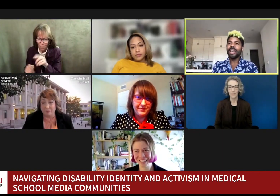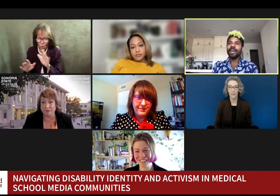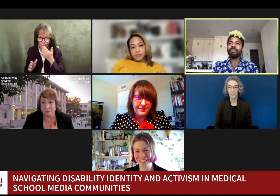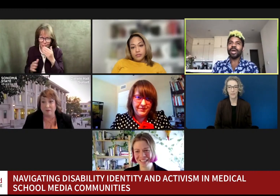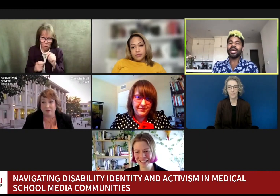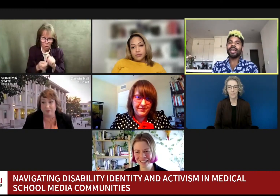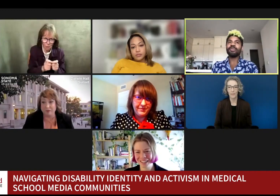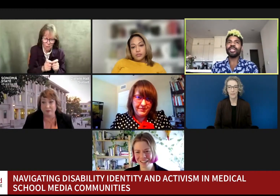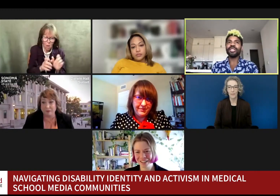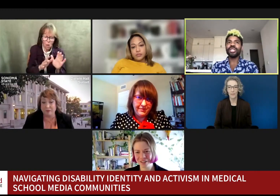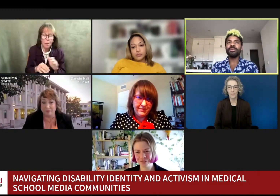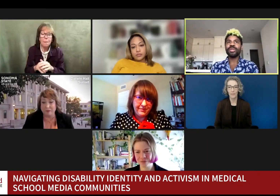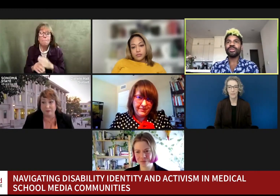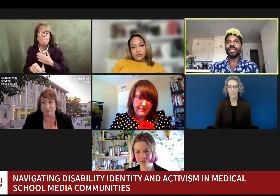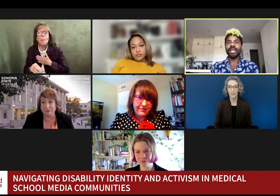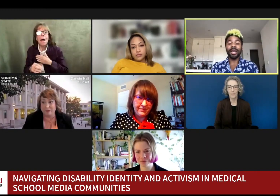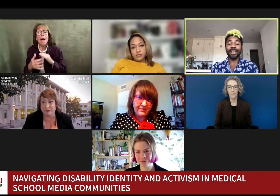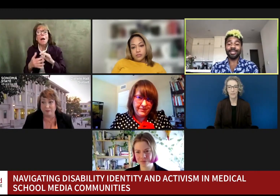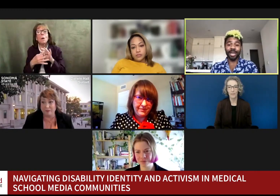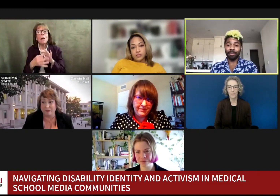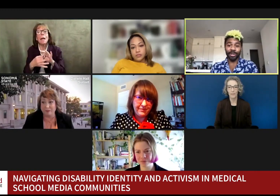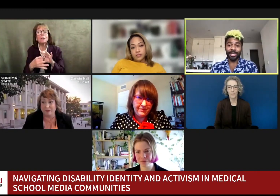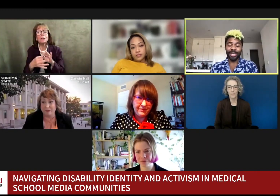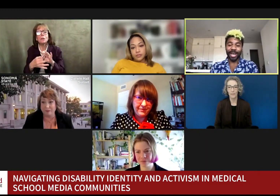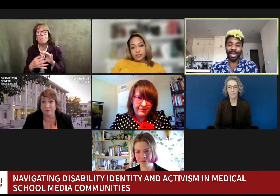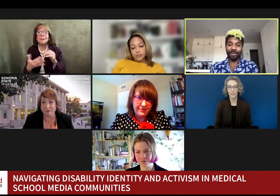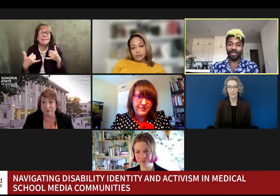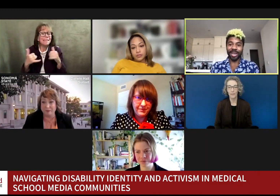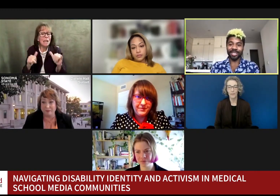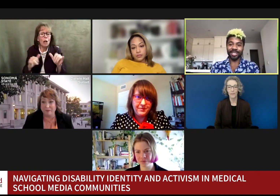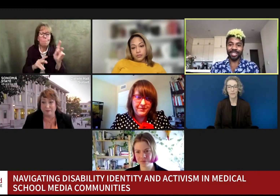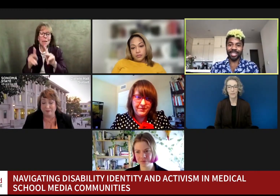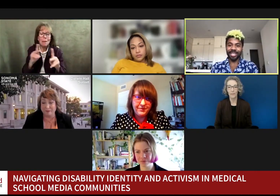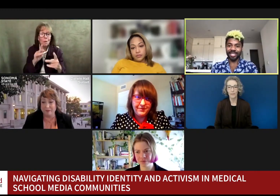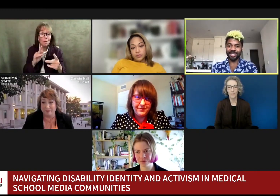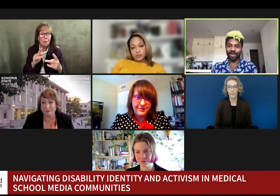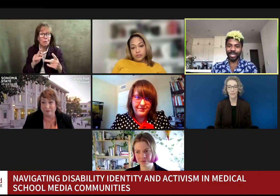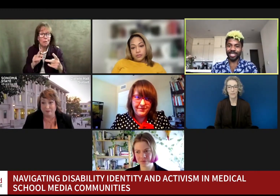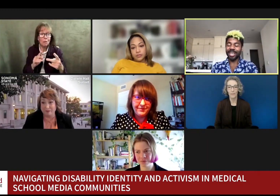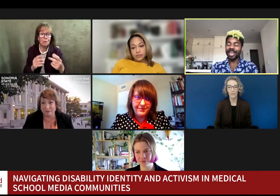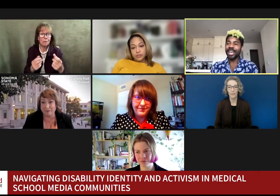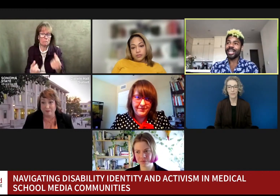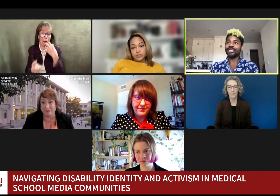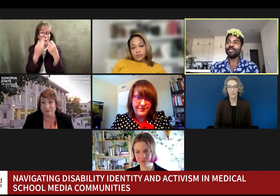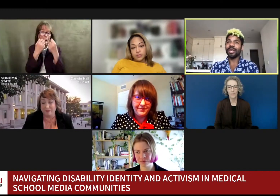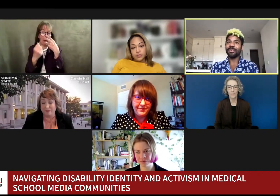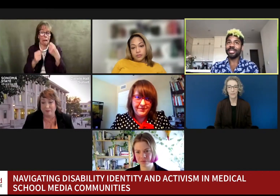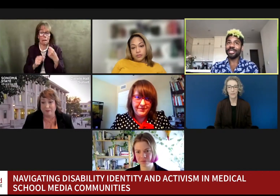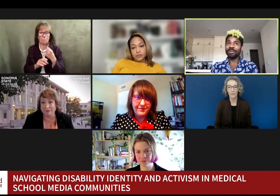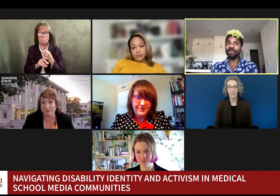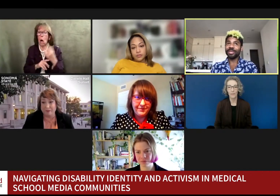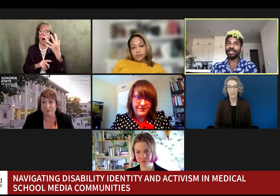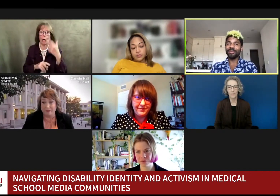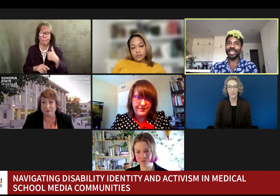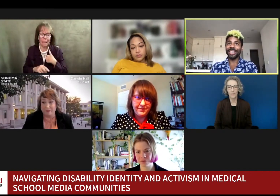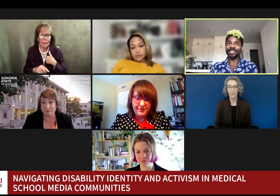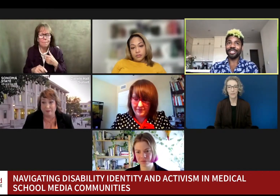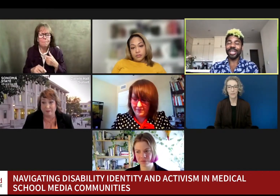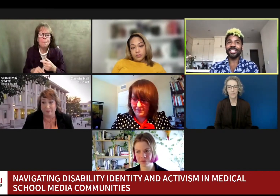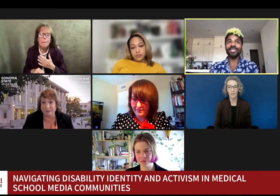My relationship was so, and then I still got burned actually in some ways. And so, my relationship with social media actually changed.